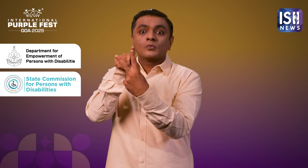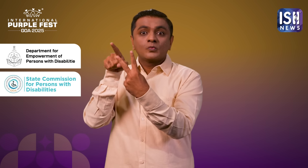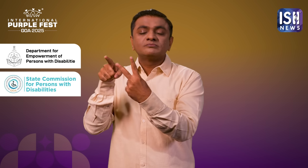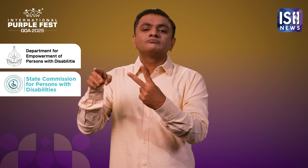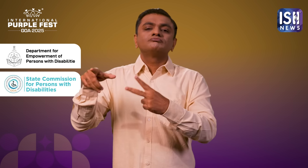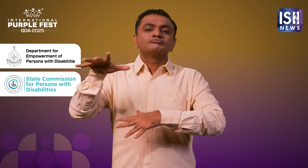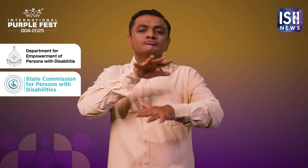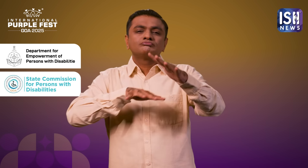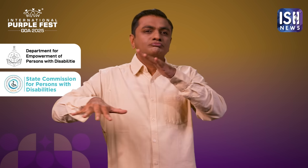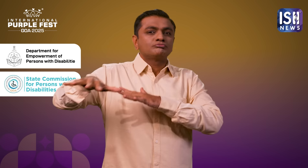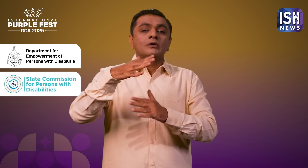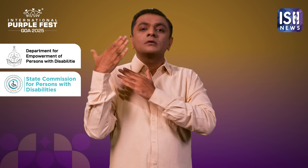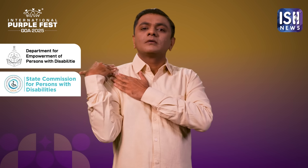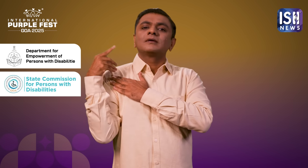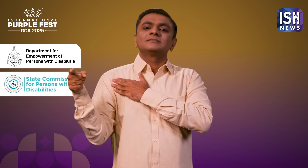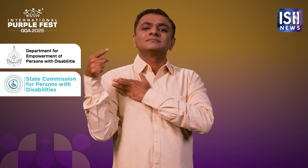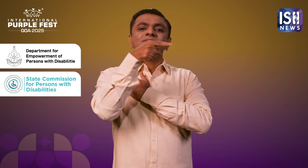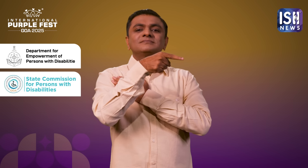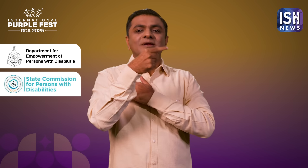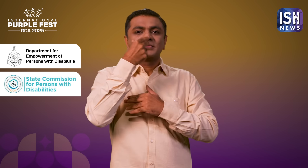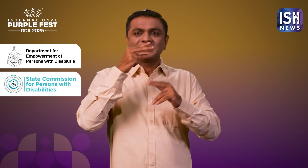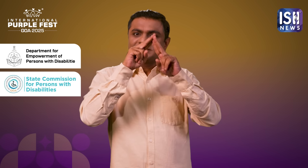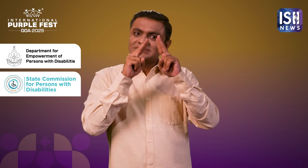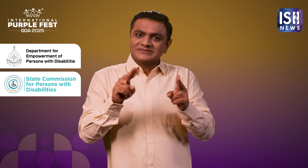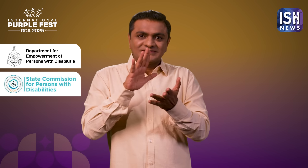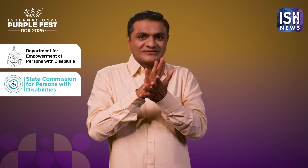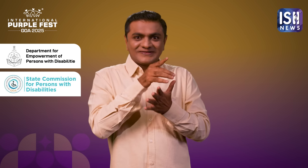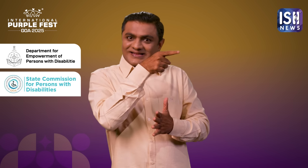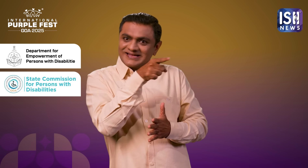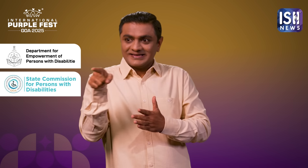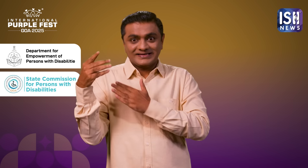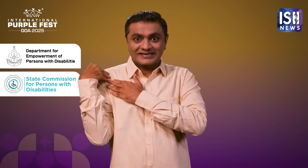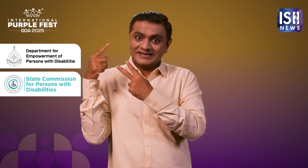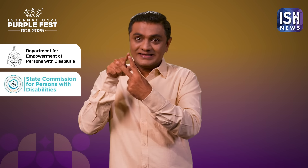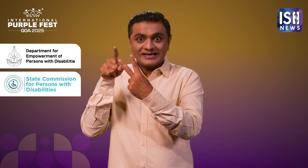These two departments are organising the Purple fest.